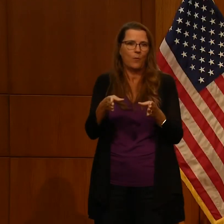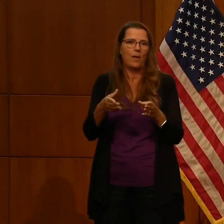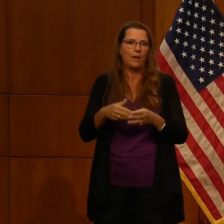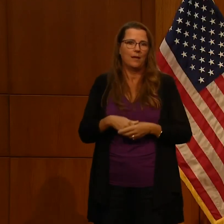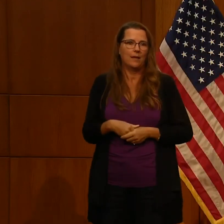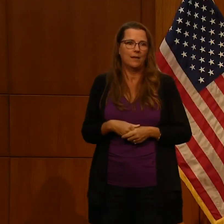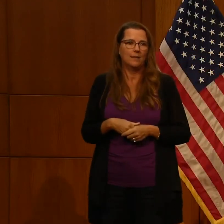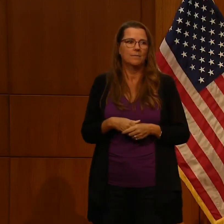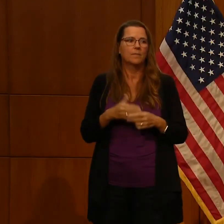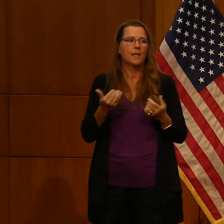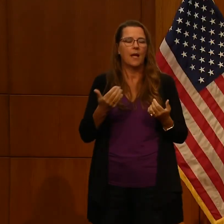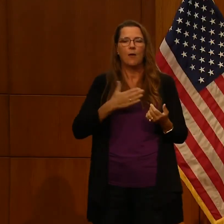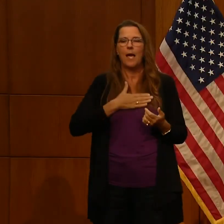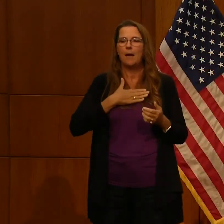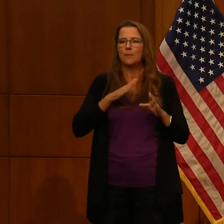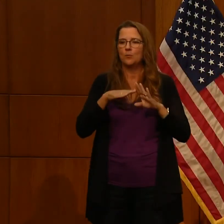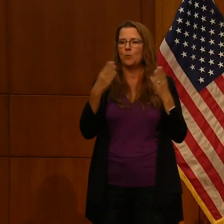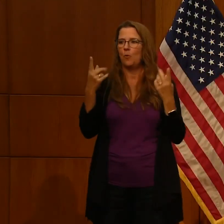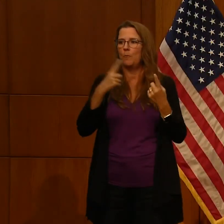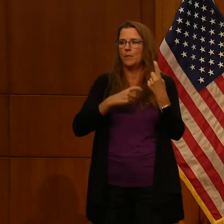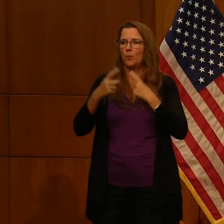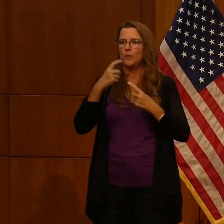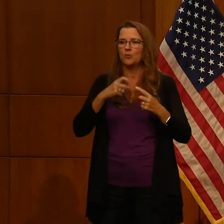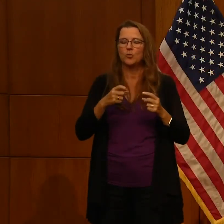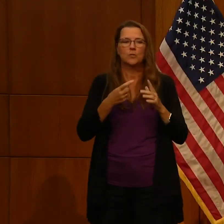VACCINATED. IT IS THE ONLY WAY